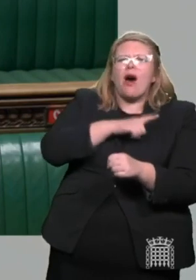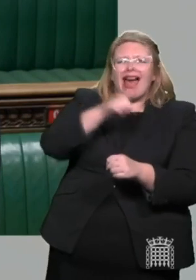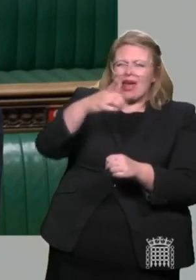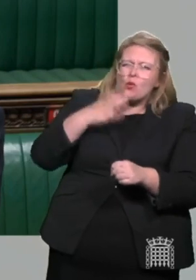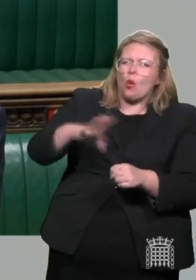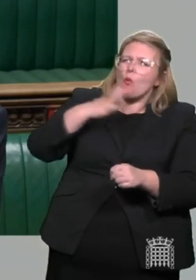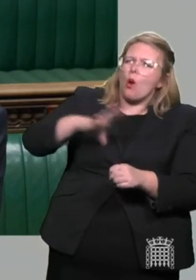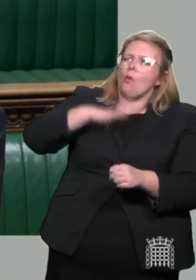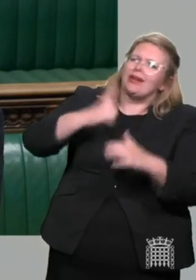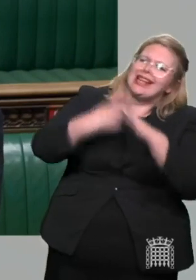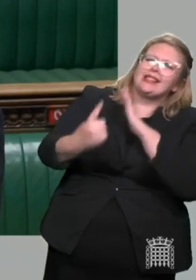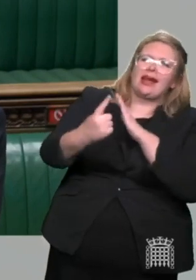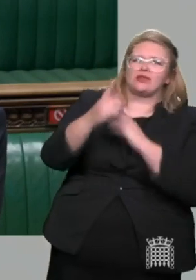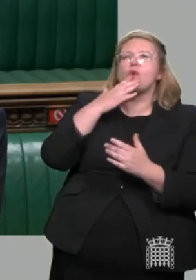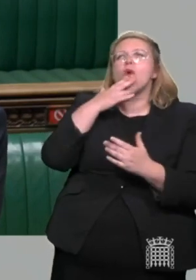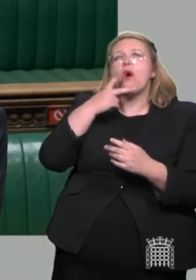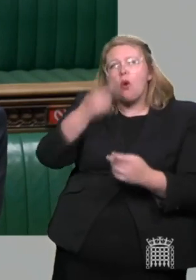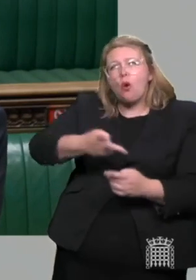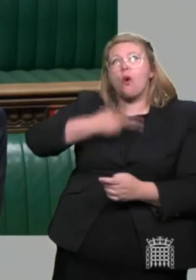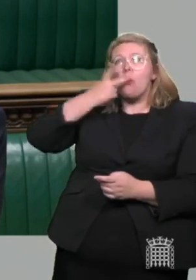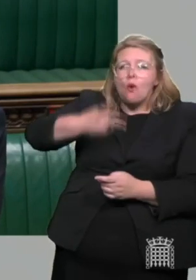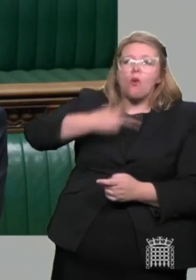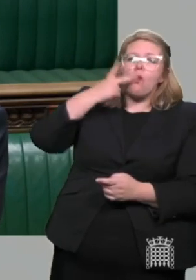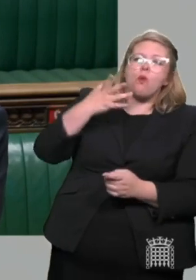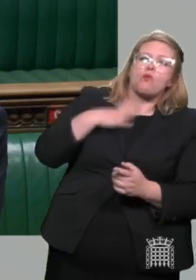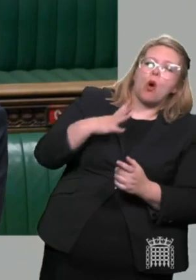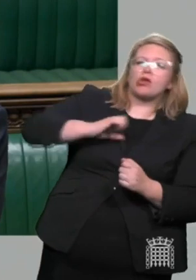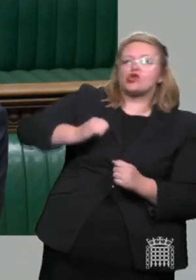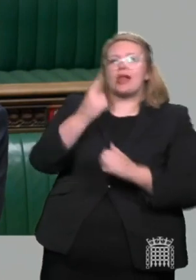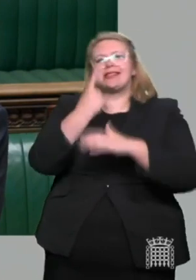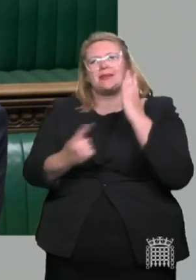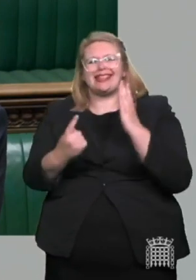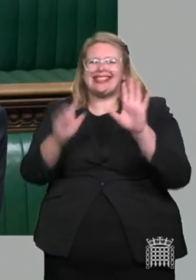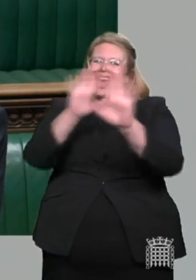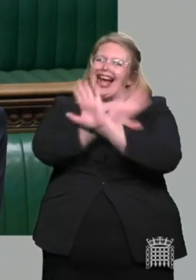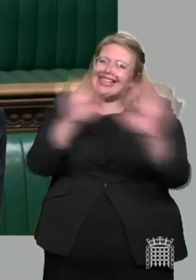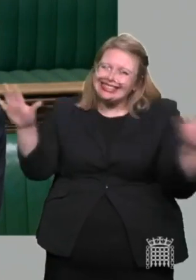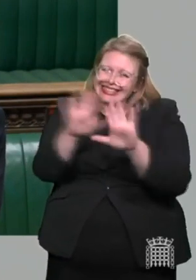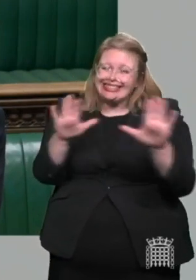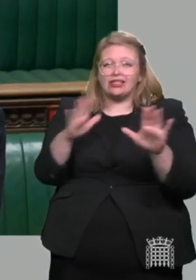which is all they can think and talk about, and instead talking about tackling crime and using